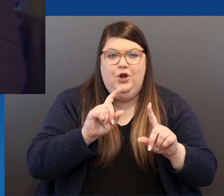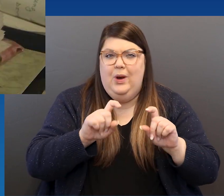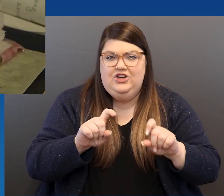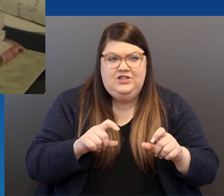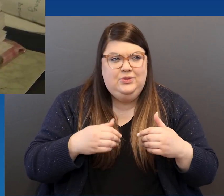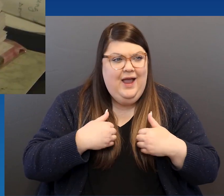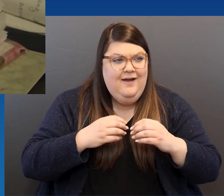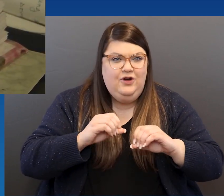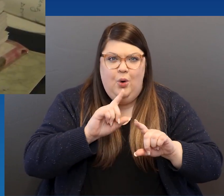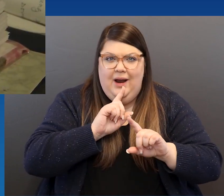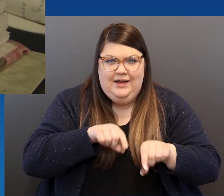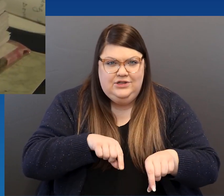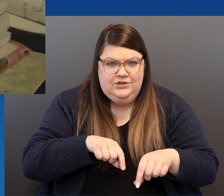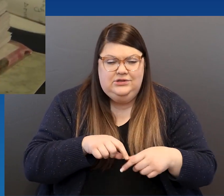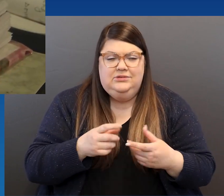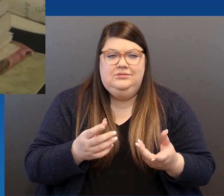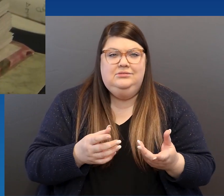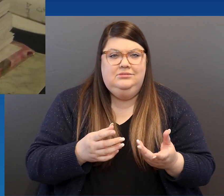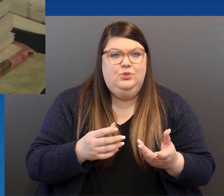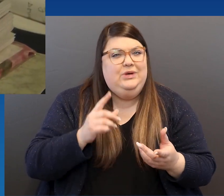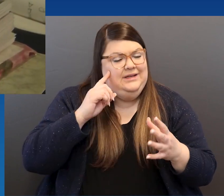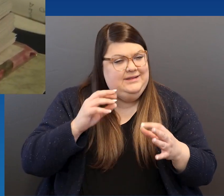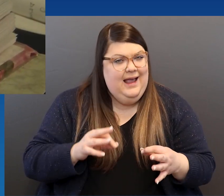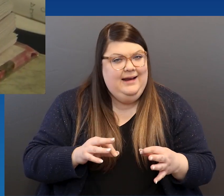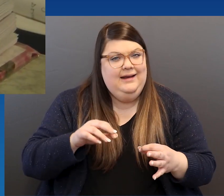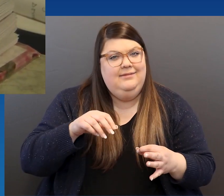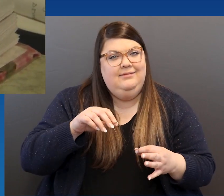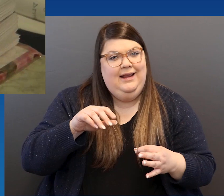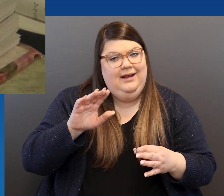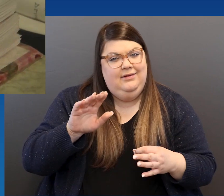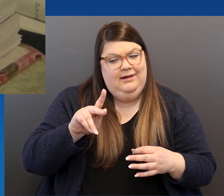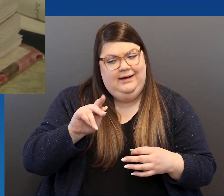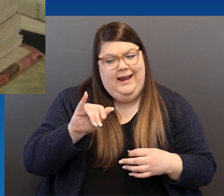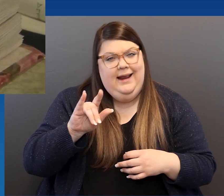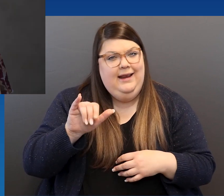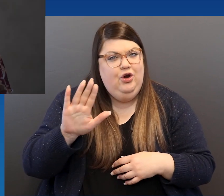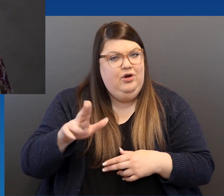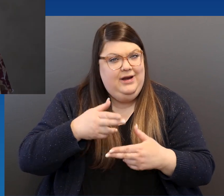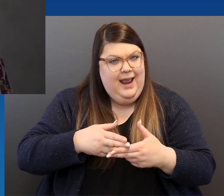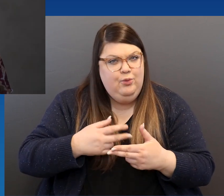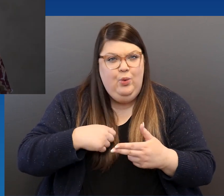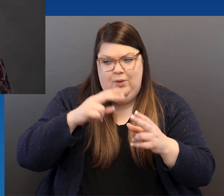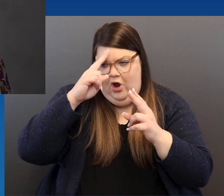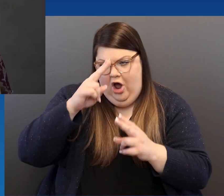that we decided in Kaity's name we would honor her by helping others. Because that was her nature.